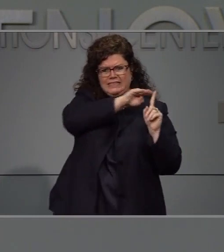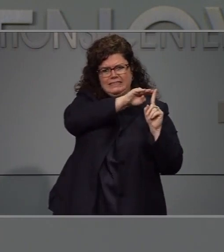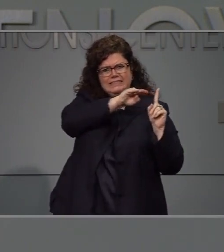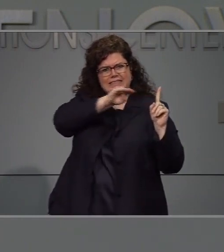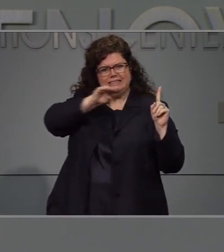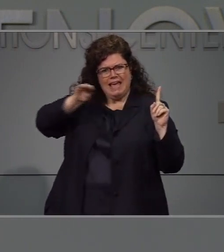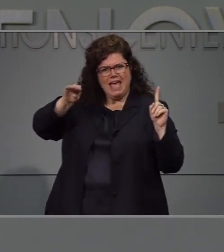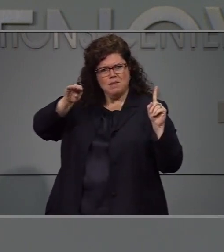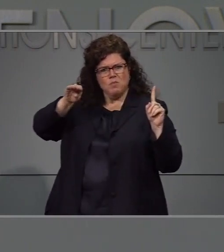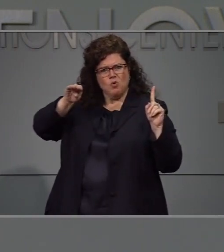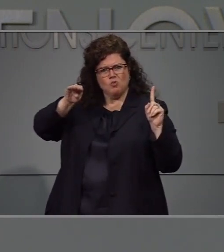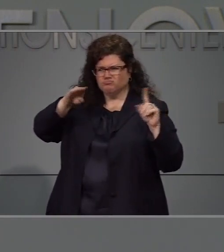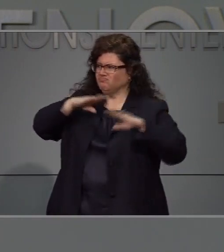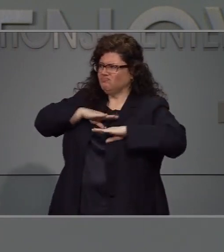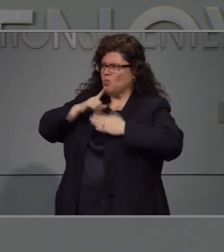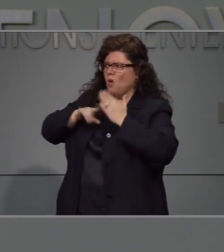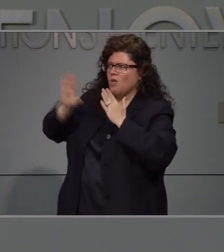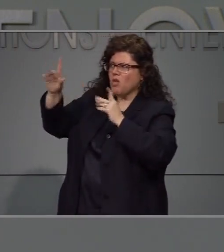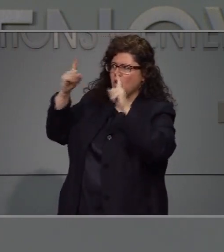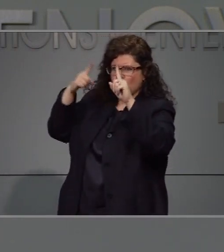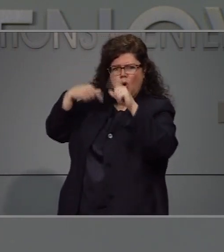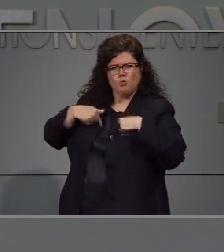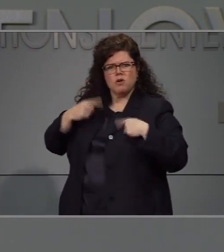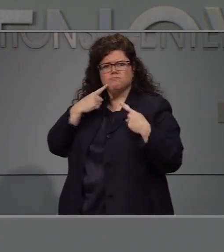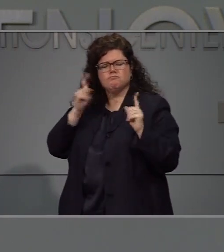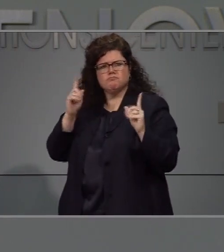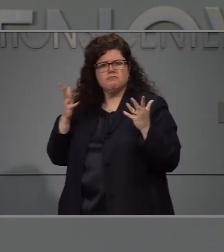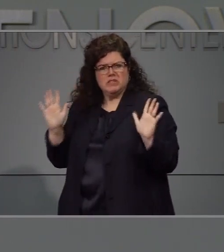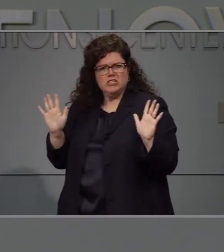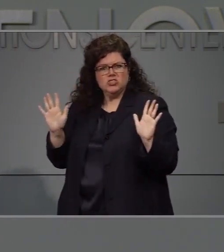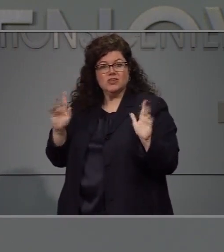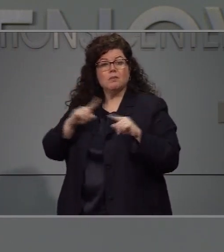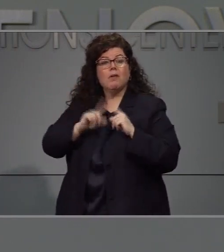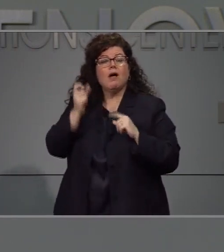CONTEMPLATING AND I THINK THAT'S THE APPROPRIATE MEASURED APPROACH HERE IT'S IT'S TRUE TOO THAT THE DATA AND THE